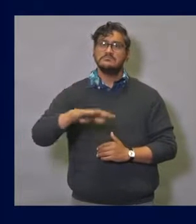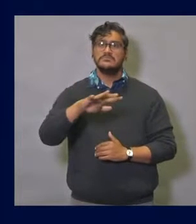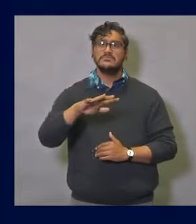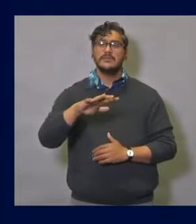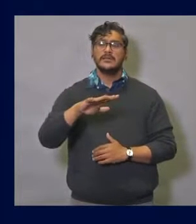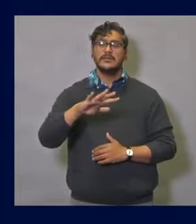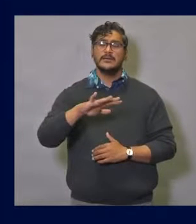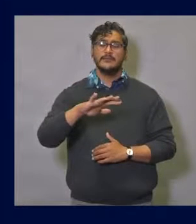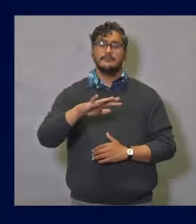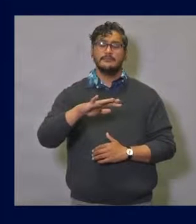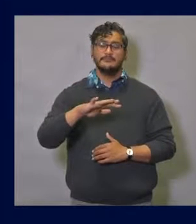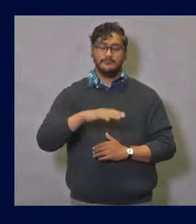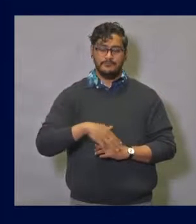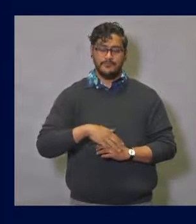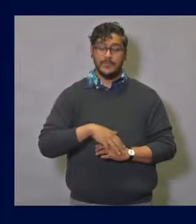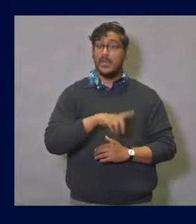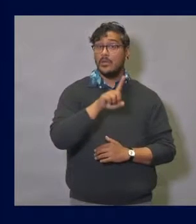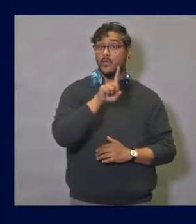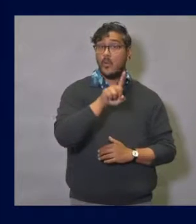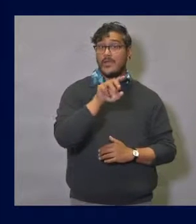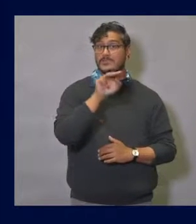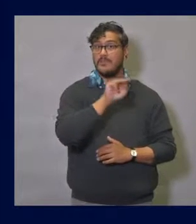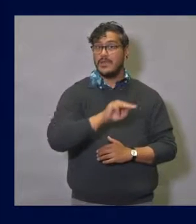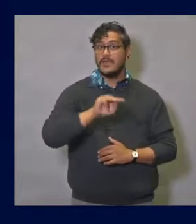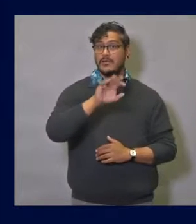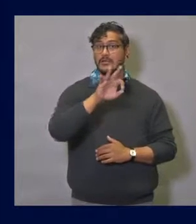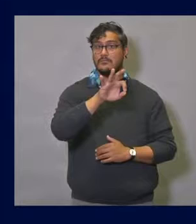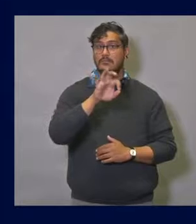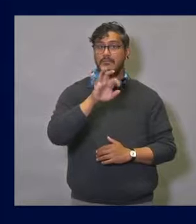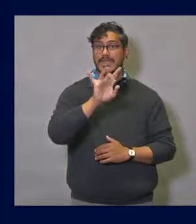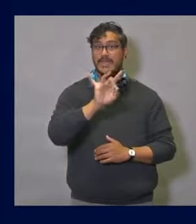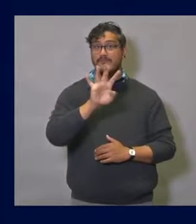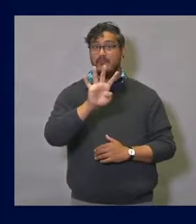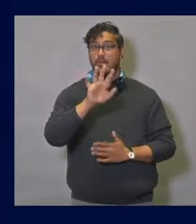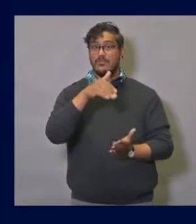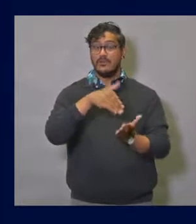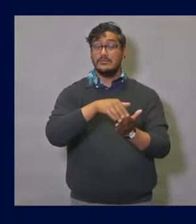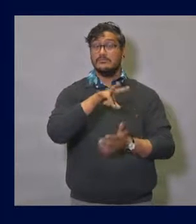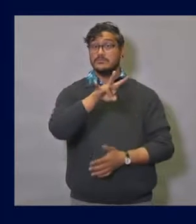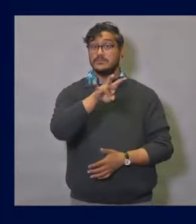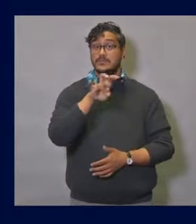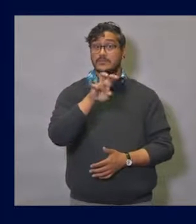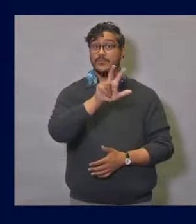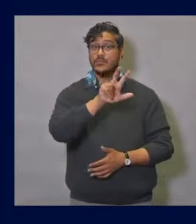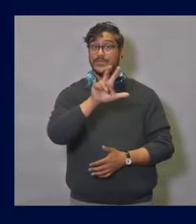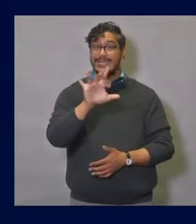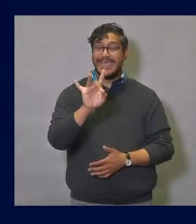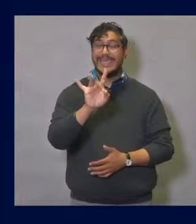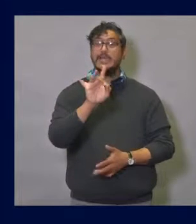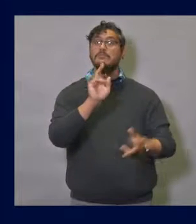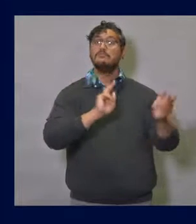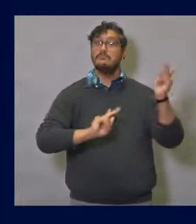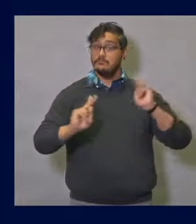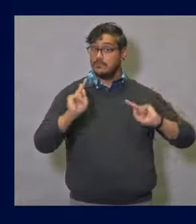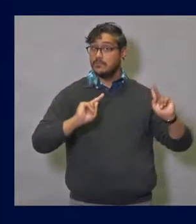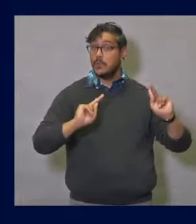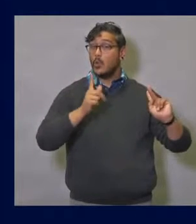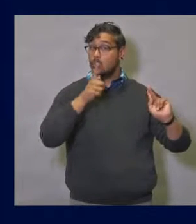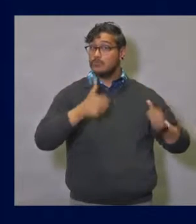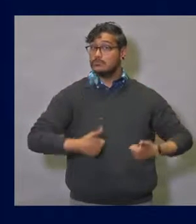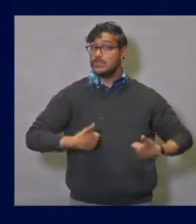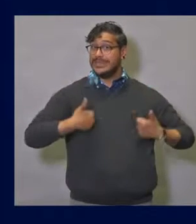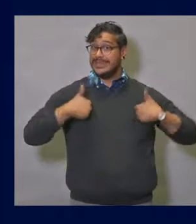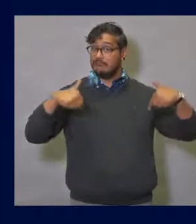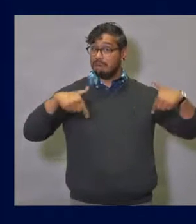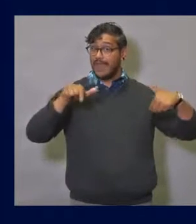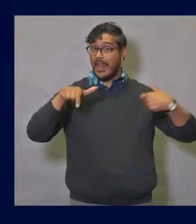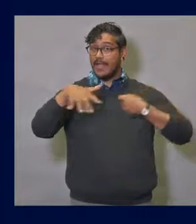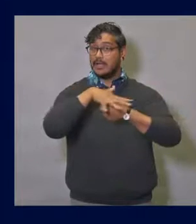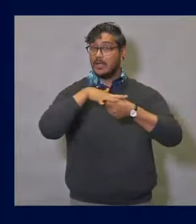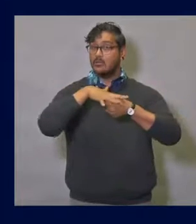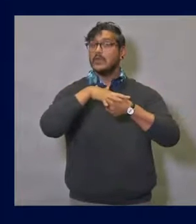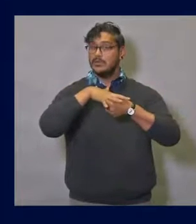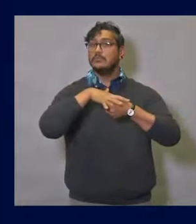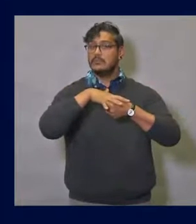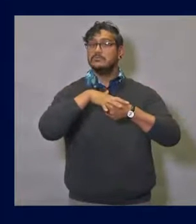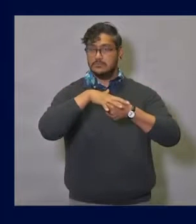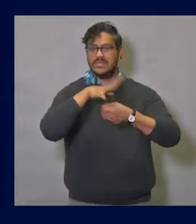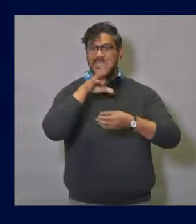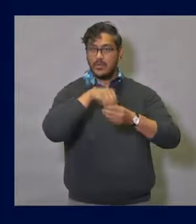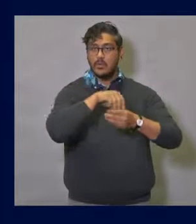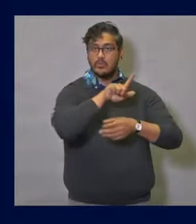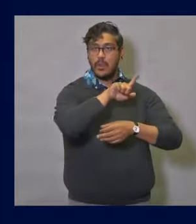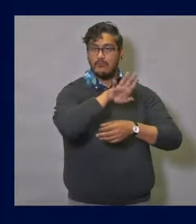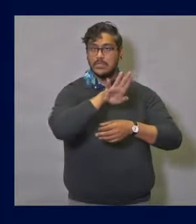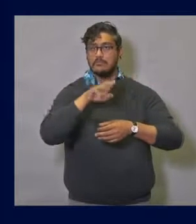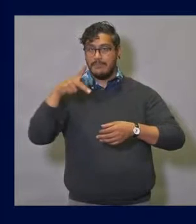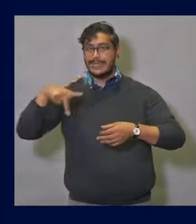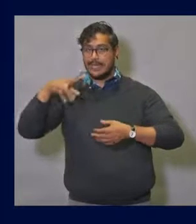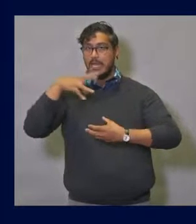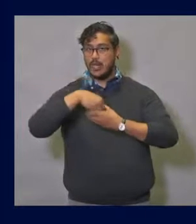AS OF MARCH 18, 2021,